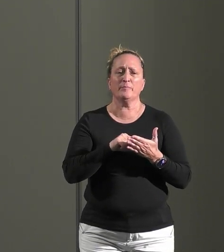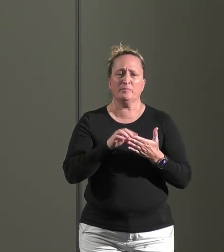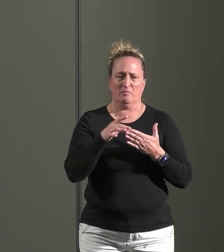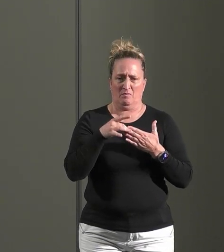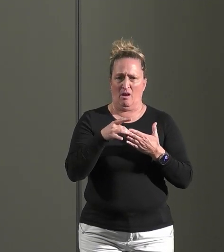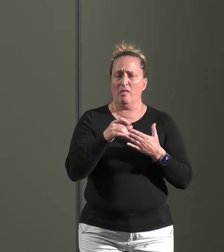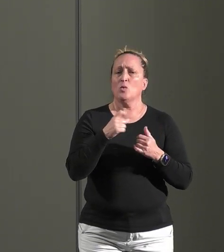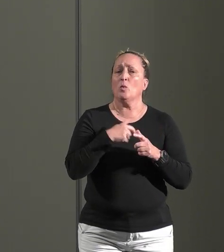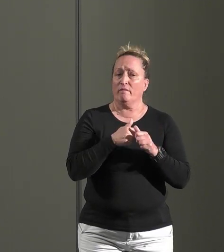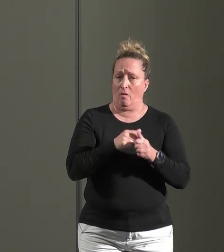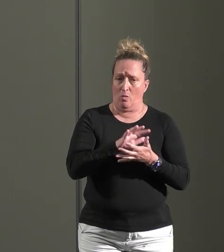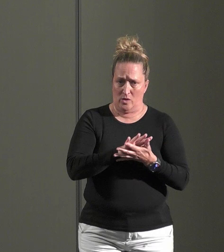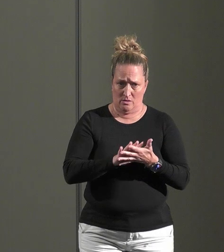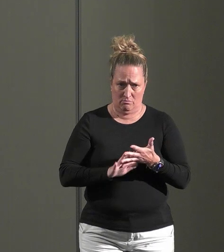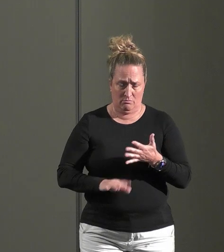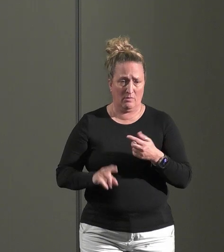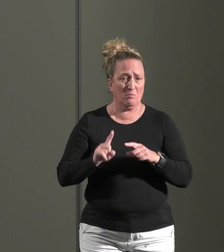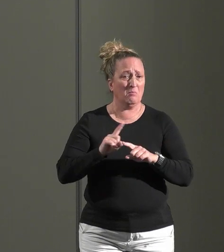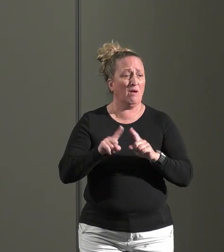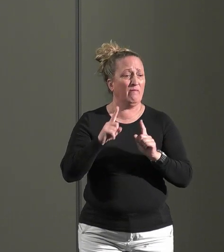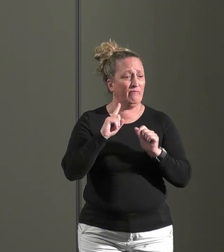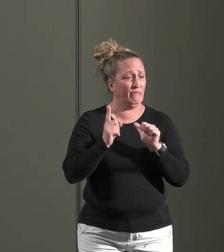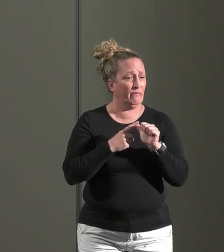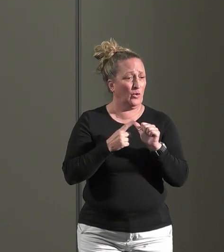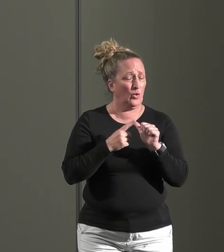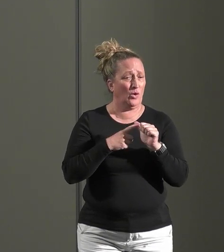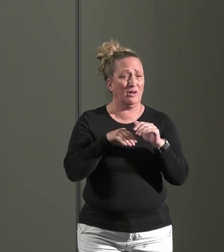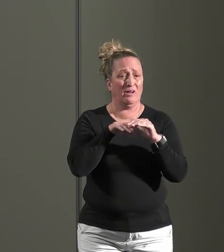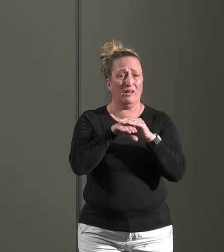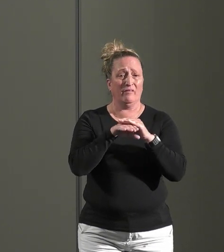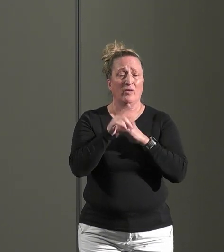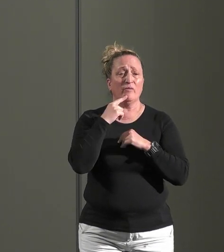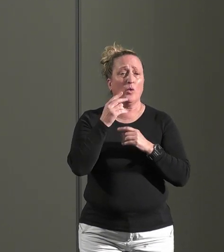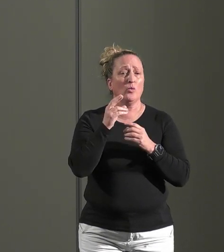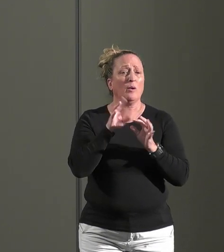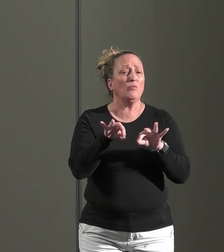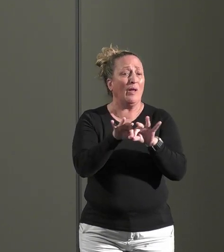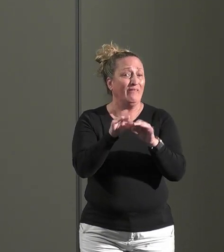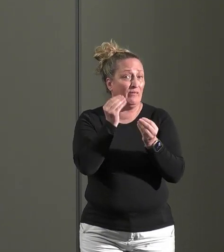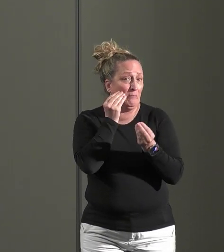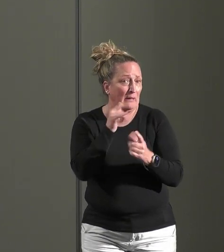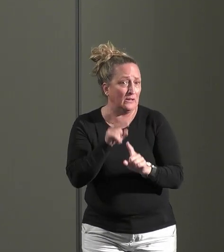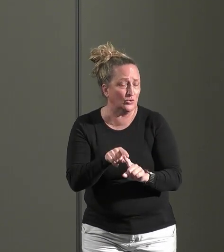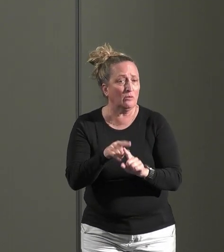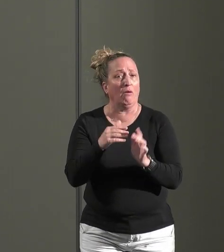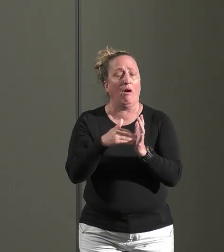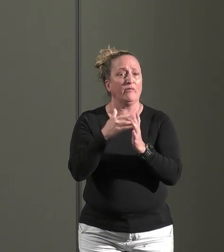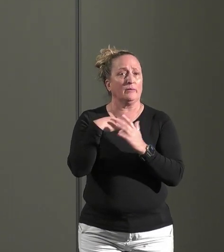we are following. But first, access to relevant information that is something often discussed.